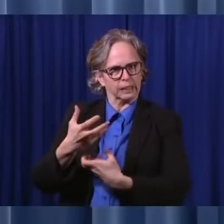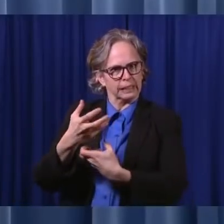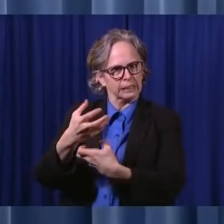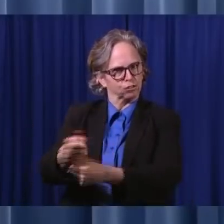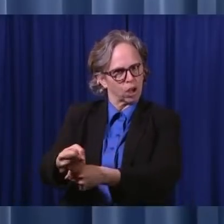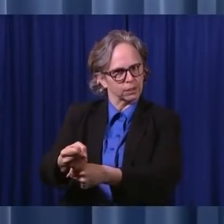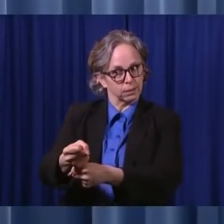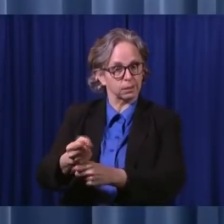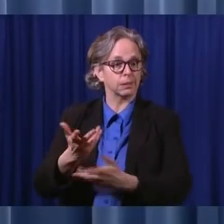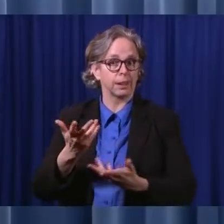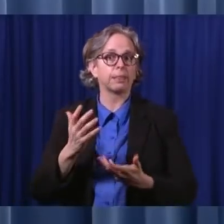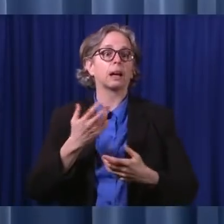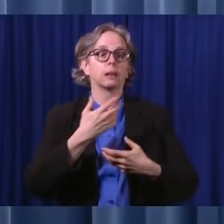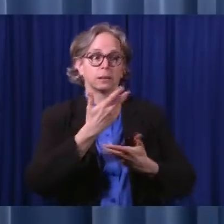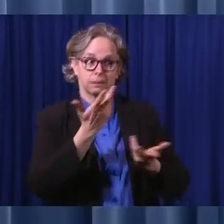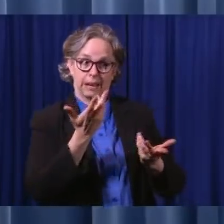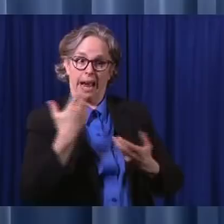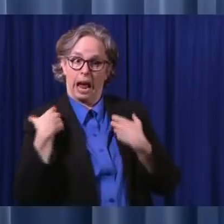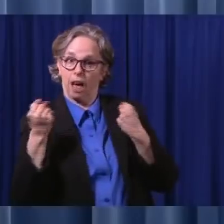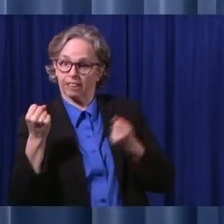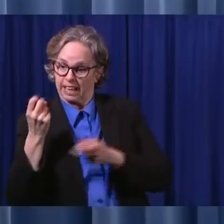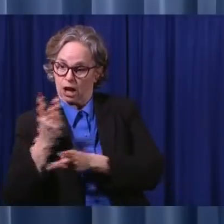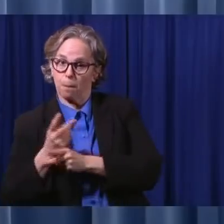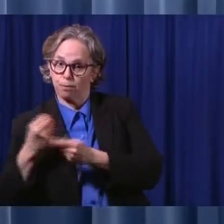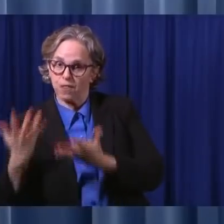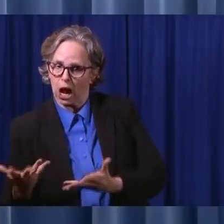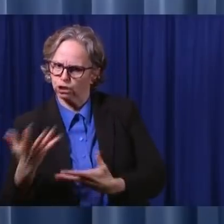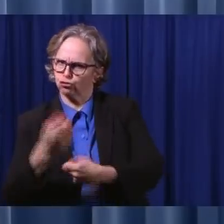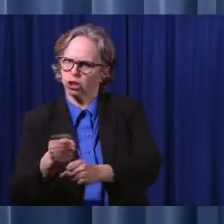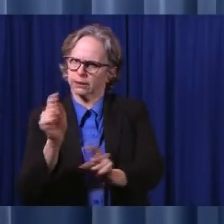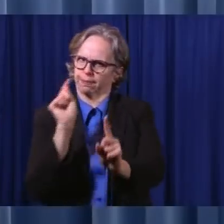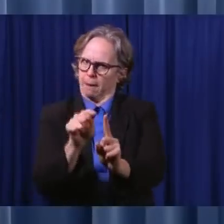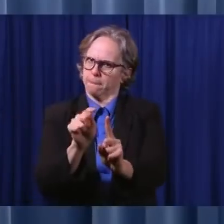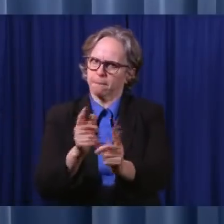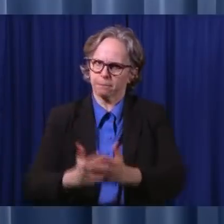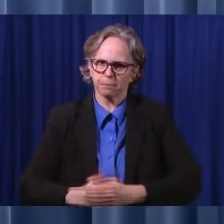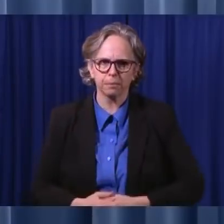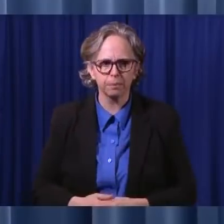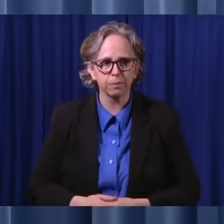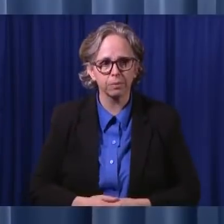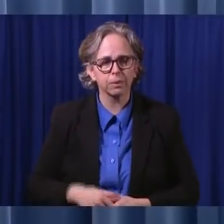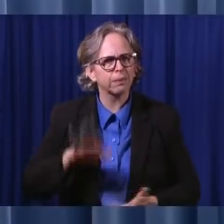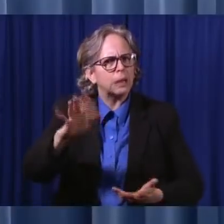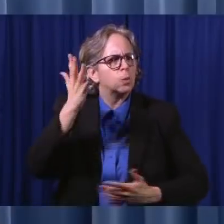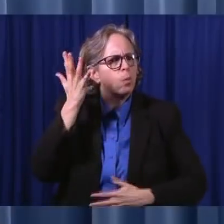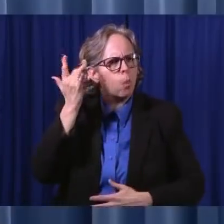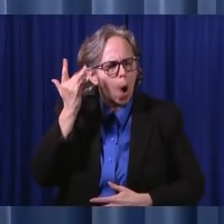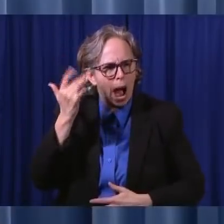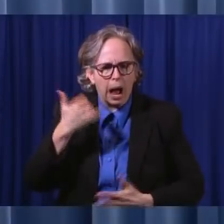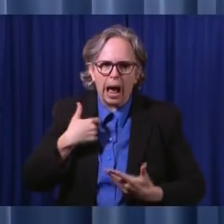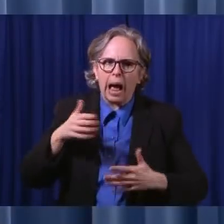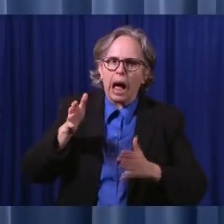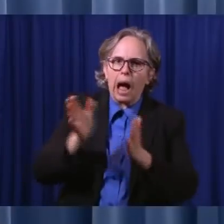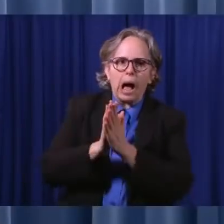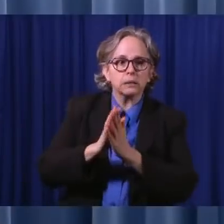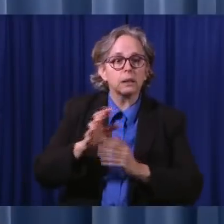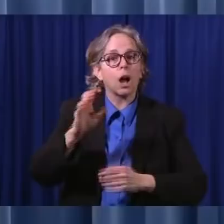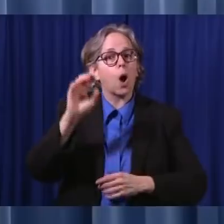HEALTH CARE SYSTEM IN THE STATE OF OHIO. THEY'RE TRUSTED COMMUNITY MEMBERS AND PROVIDERS. THEY INTERACT IN OUR LIVES EVERY